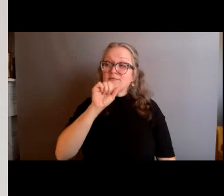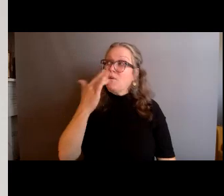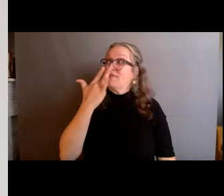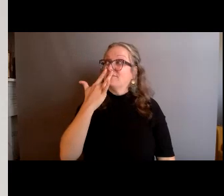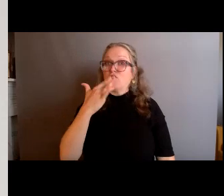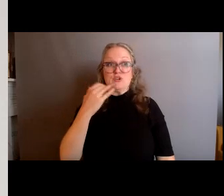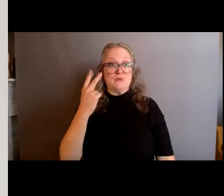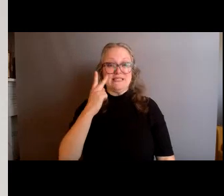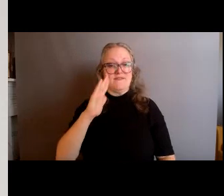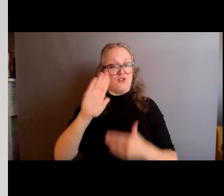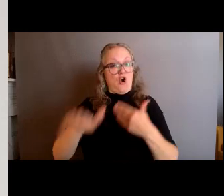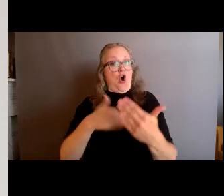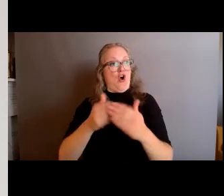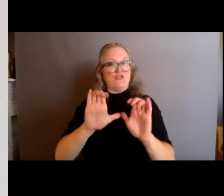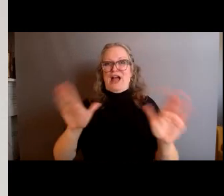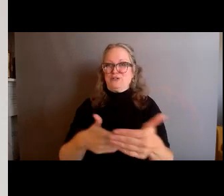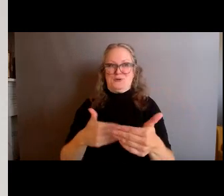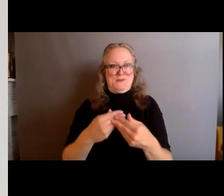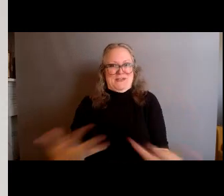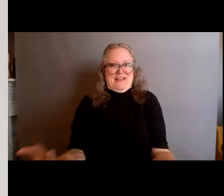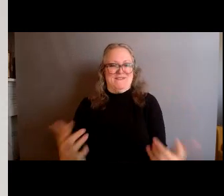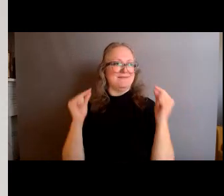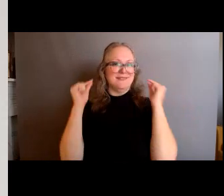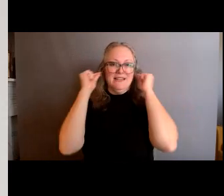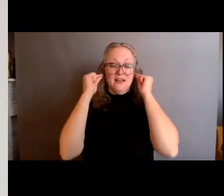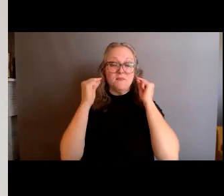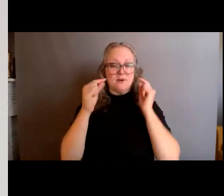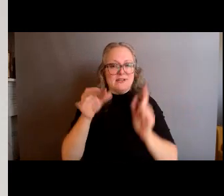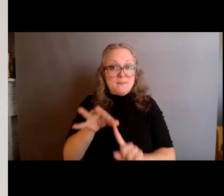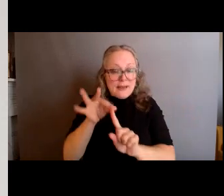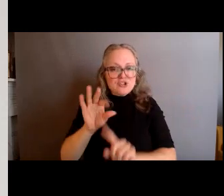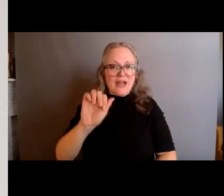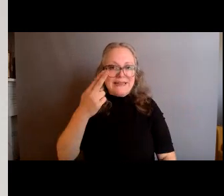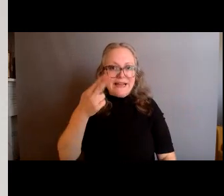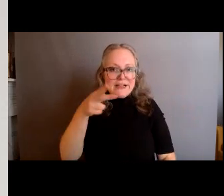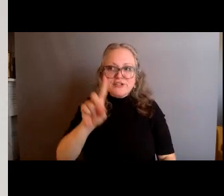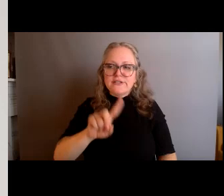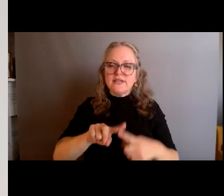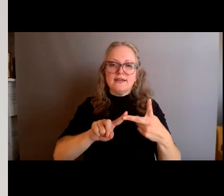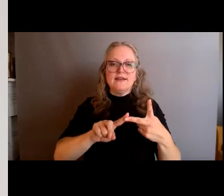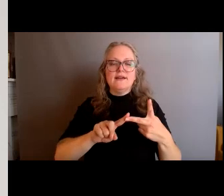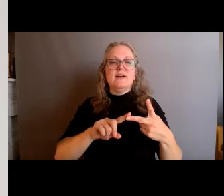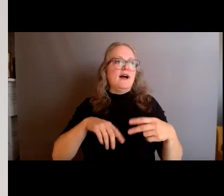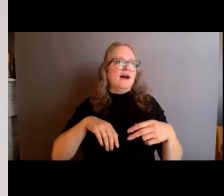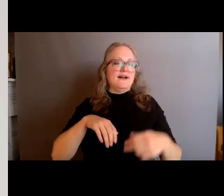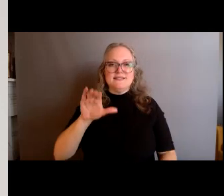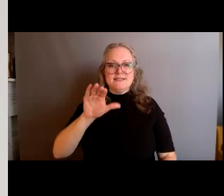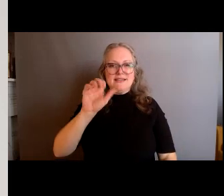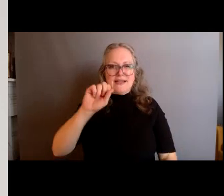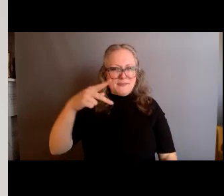kids who have ADHD, attention deficit cap. It's just a shame we don't have that kind